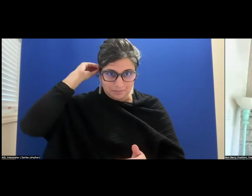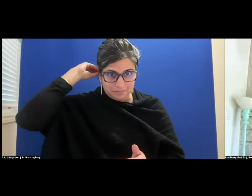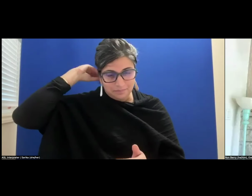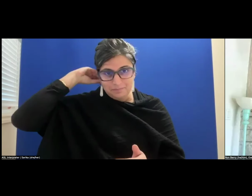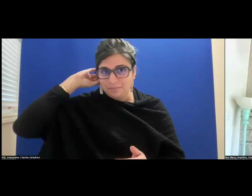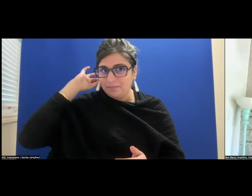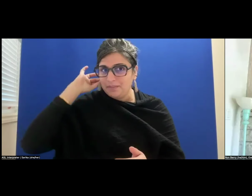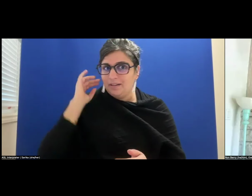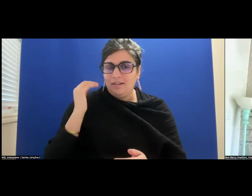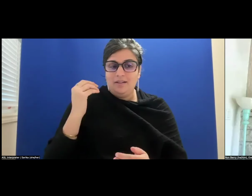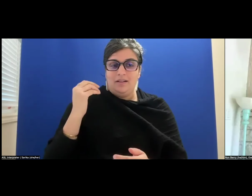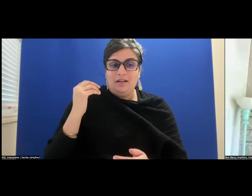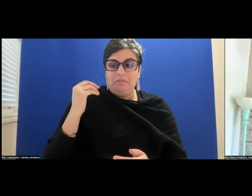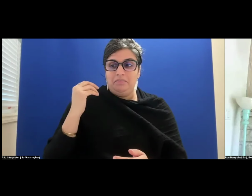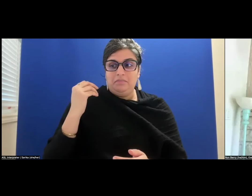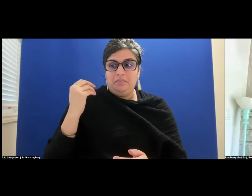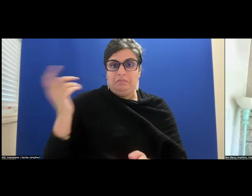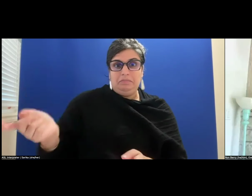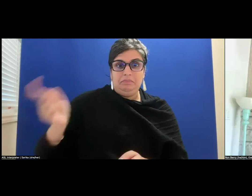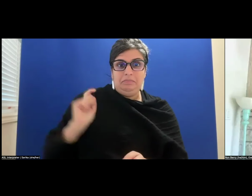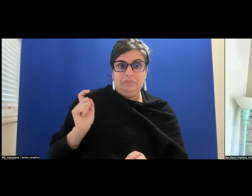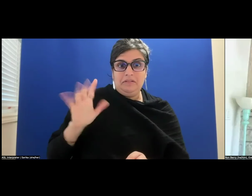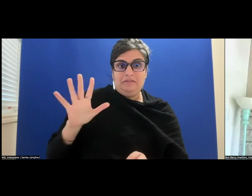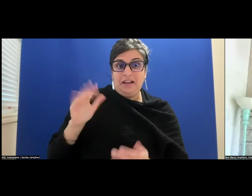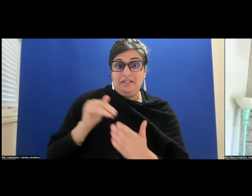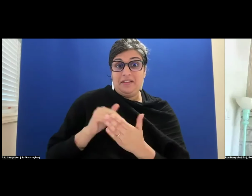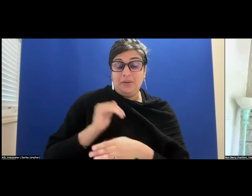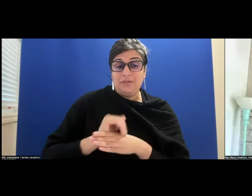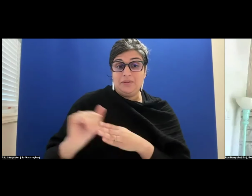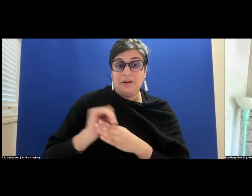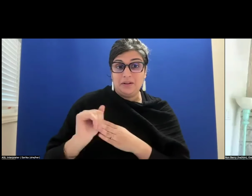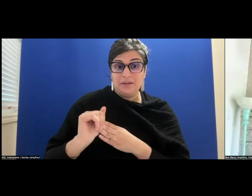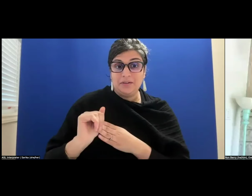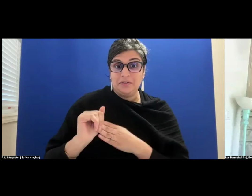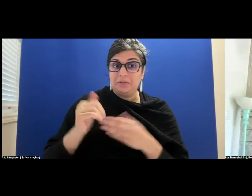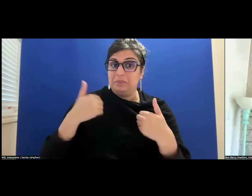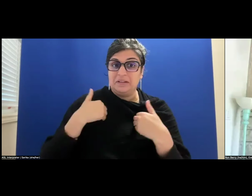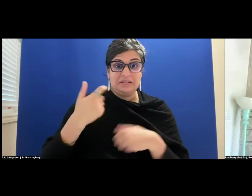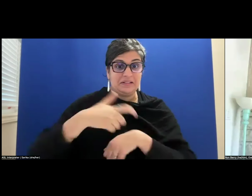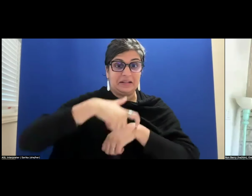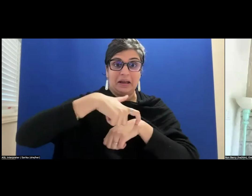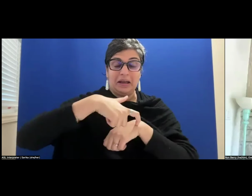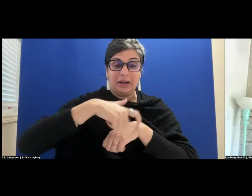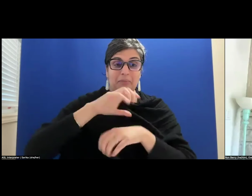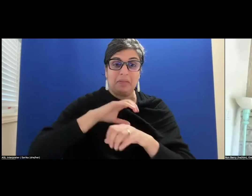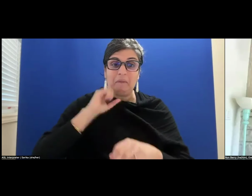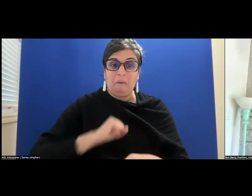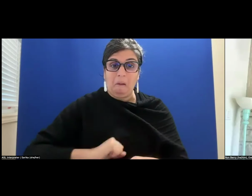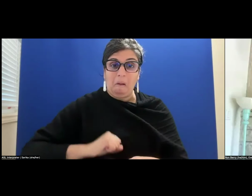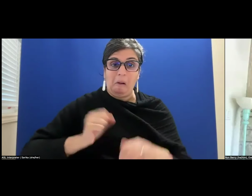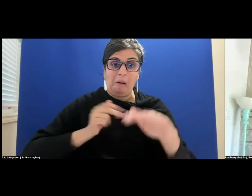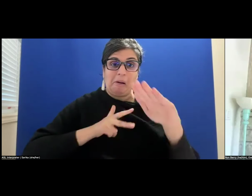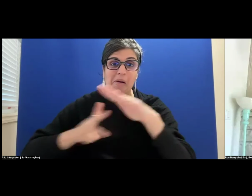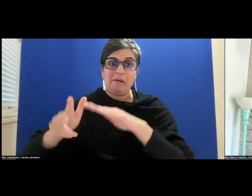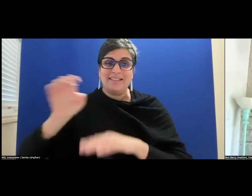$5,000 and, we had some time in this, like, old garage in East Austin, and we started this festival.